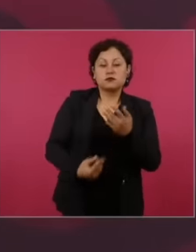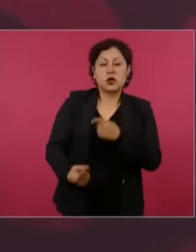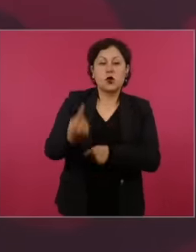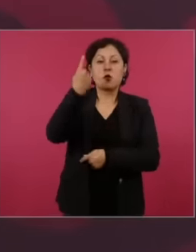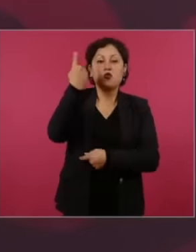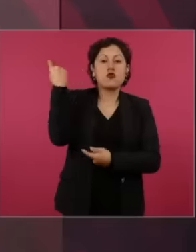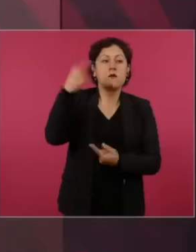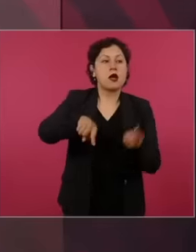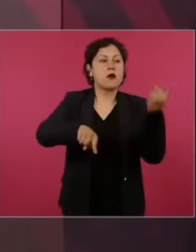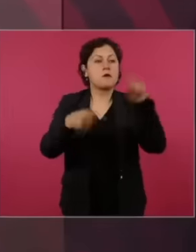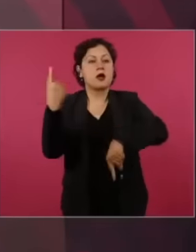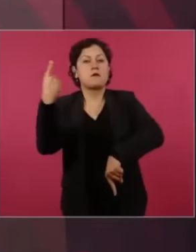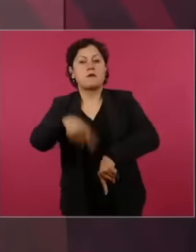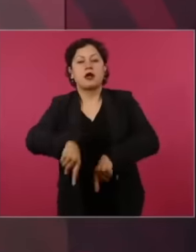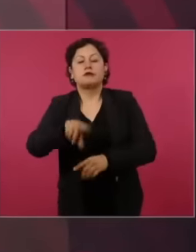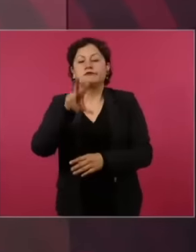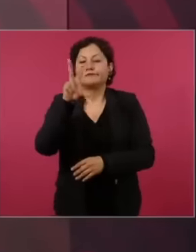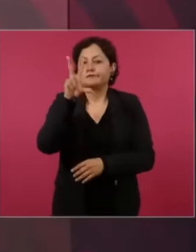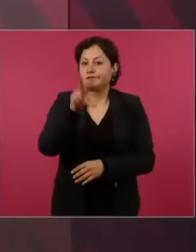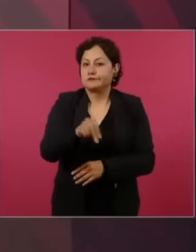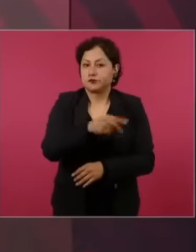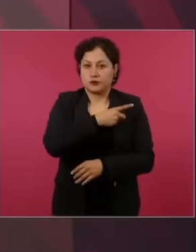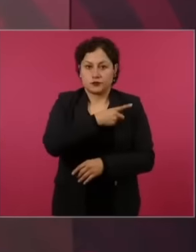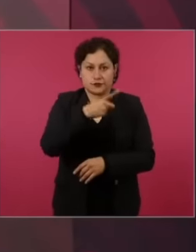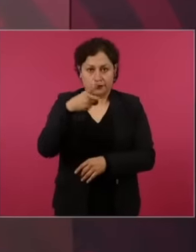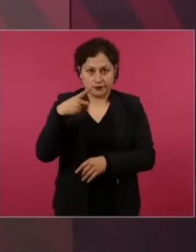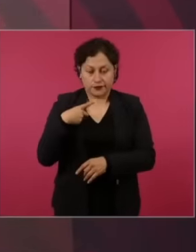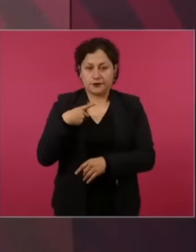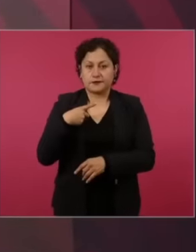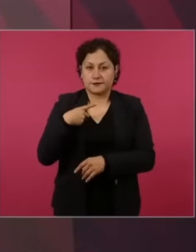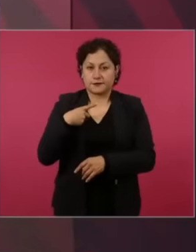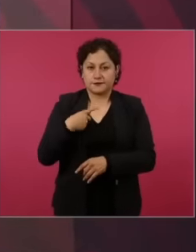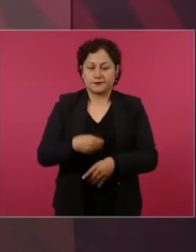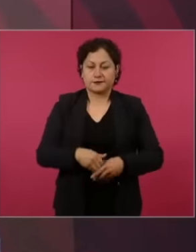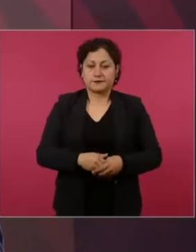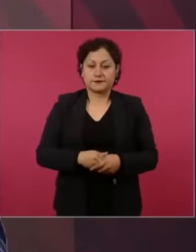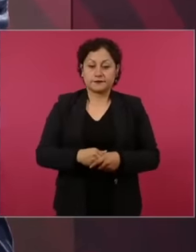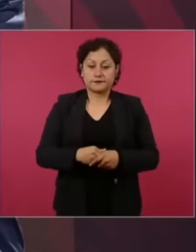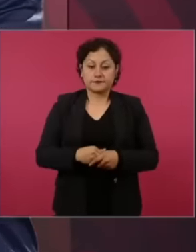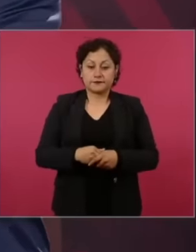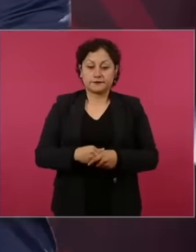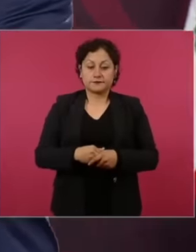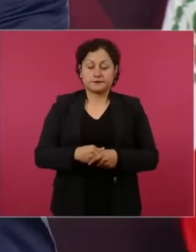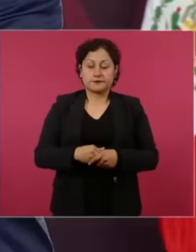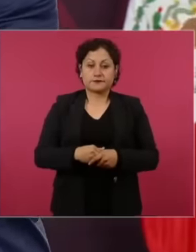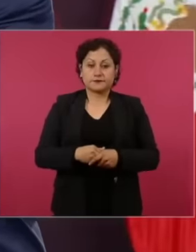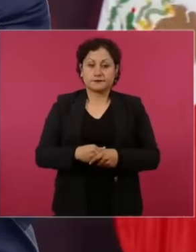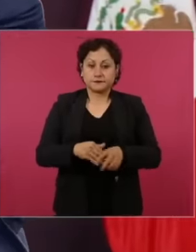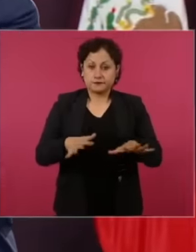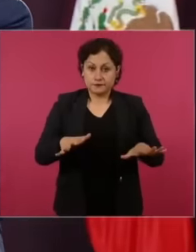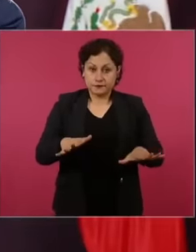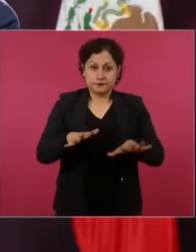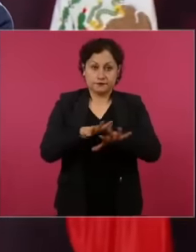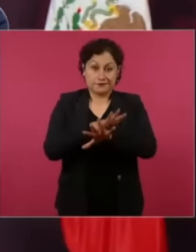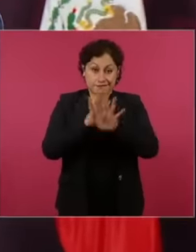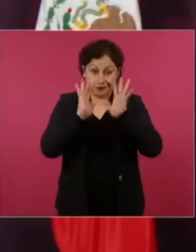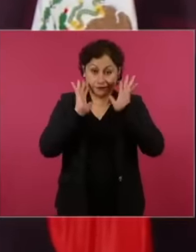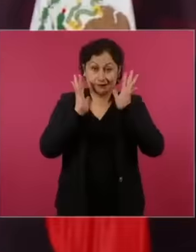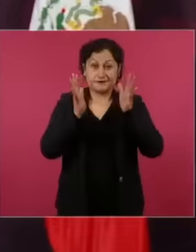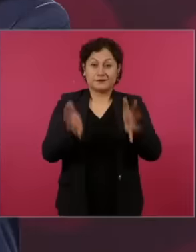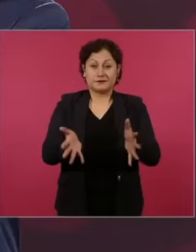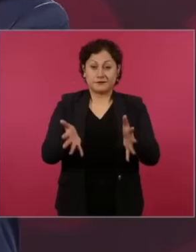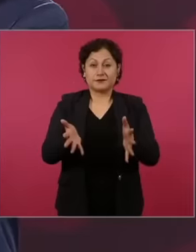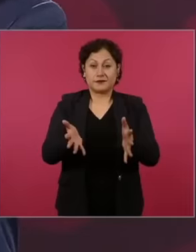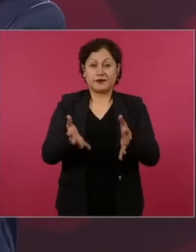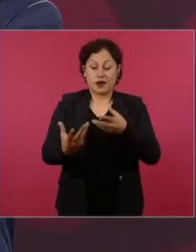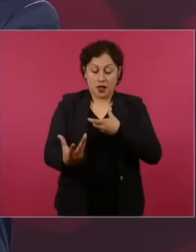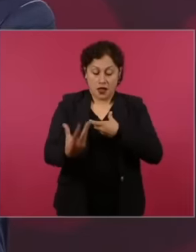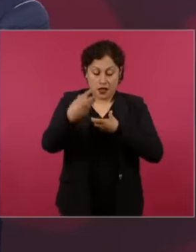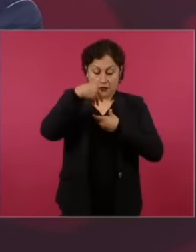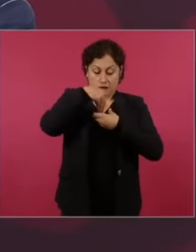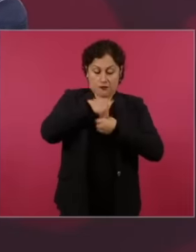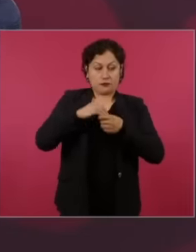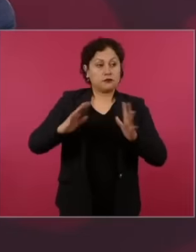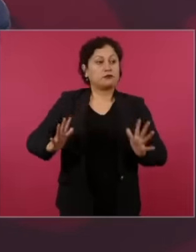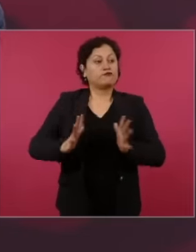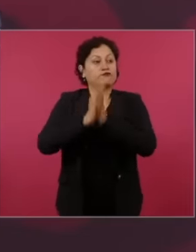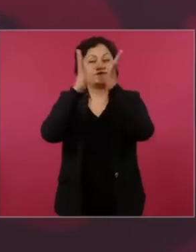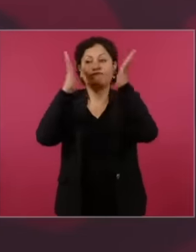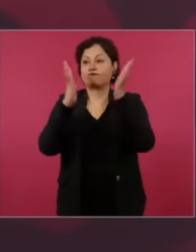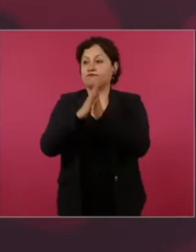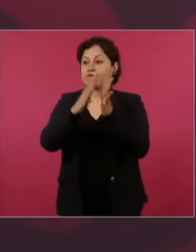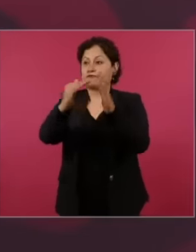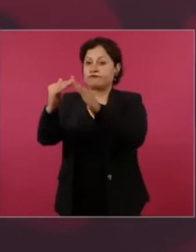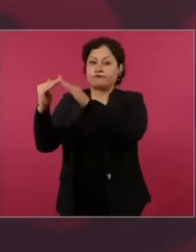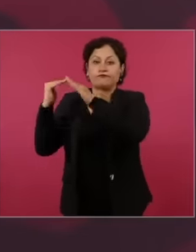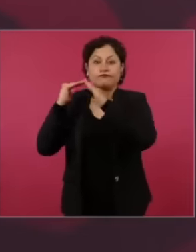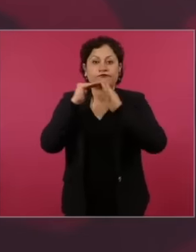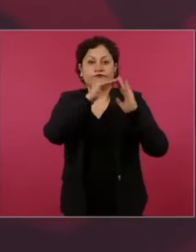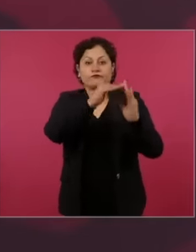eh create the democratic habit that did not exist